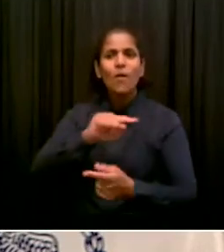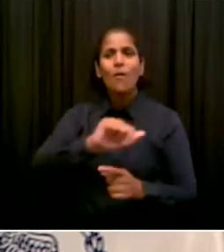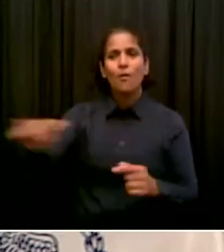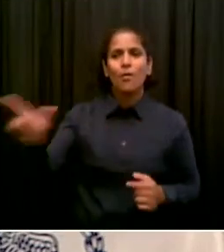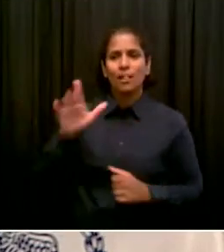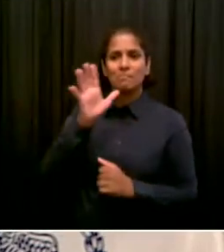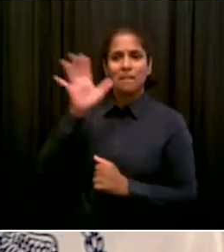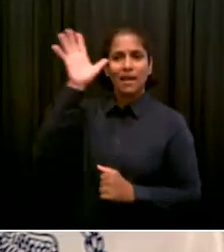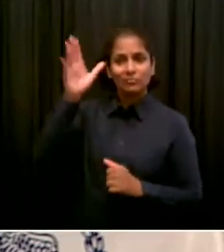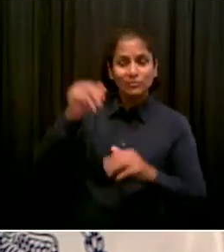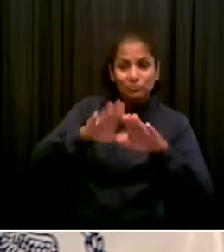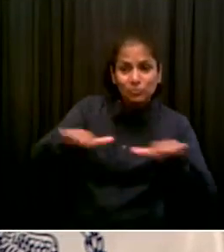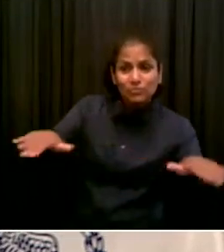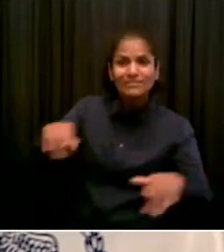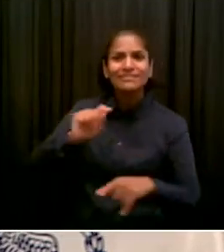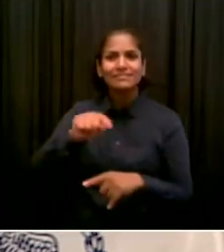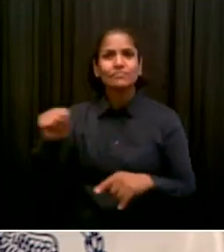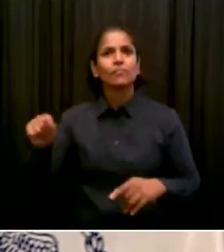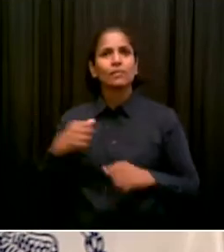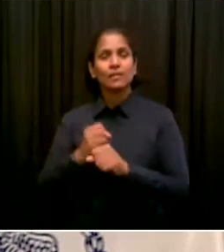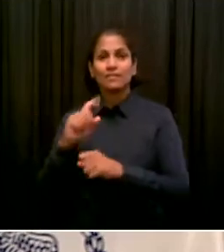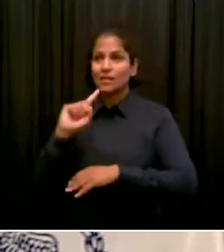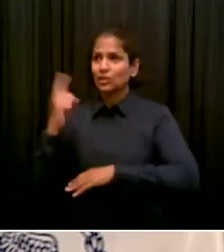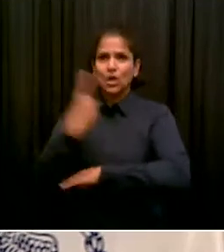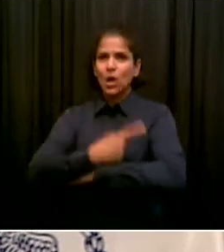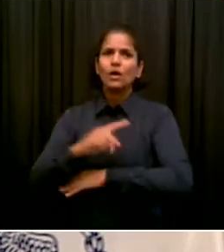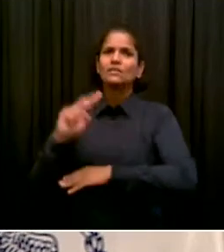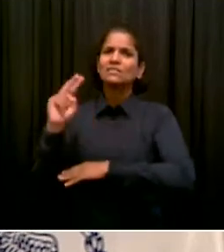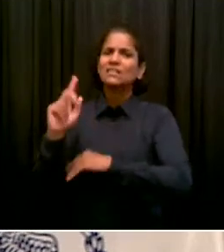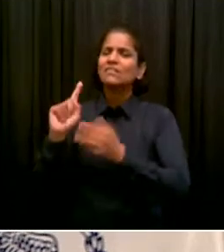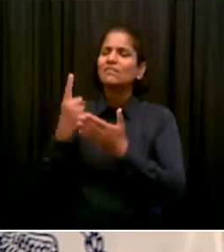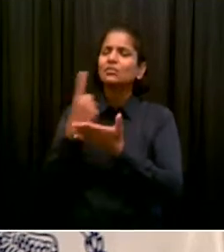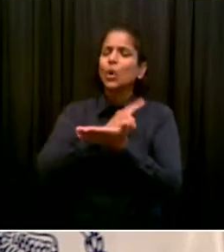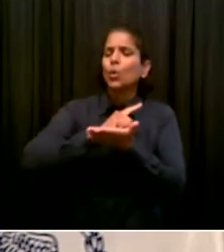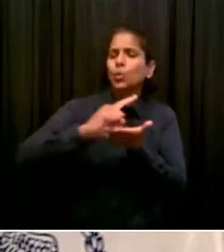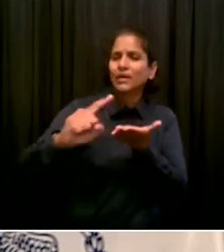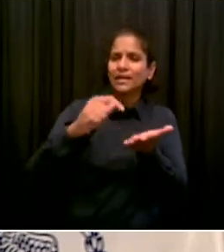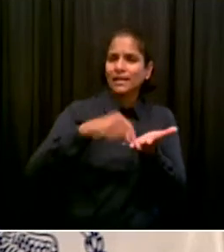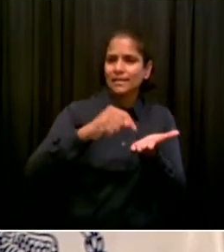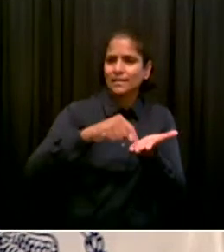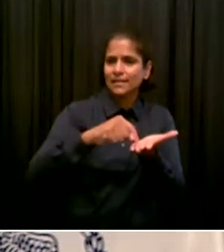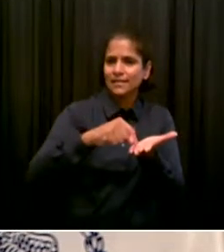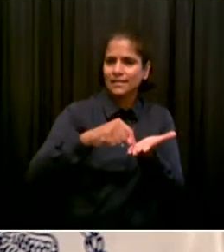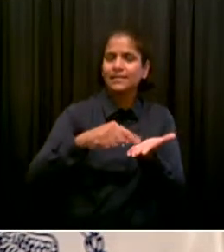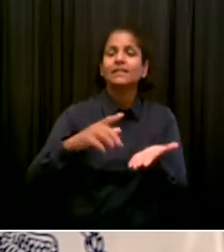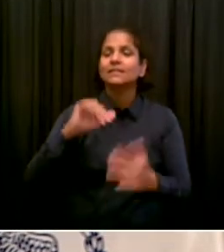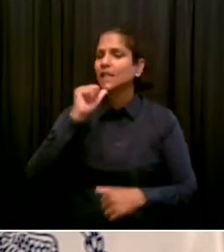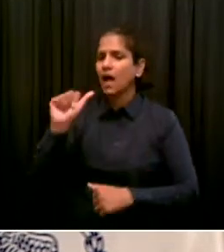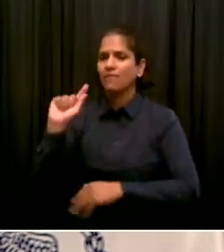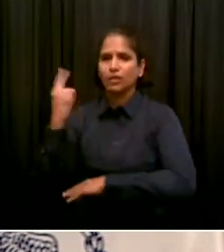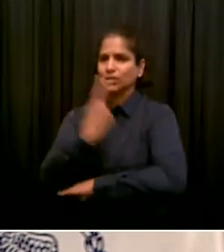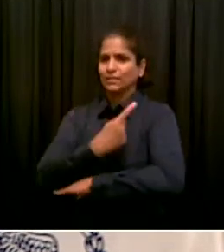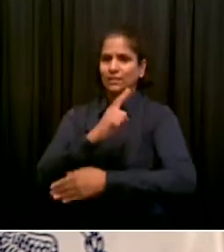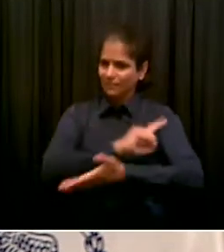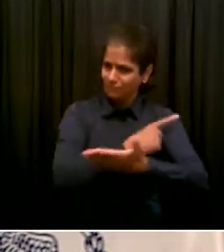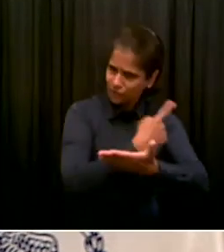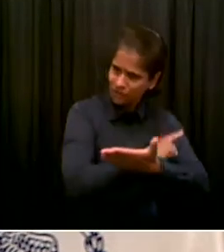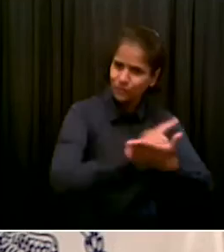MAKE SURE TO GET IT.